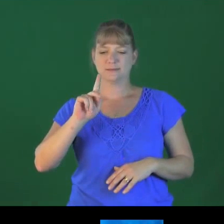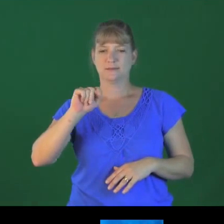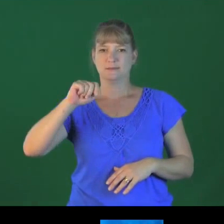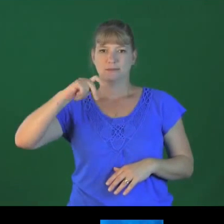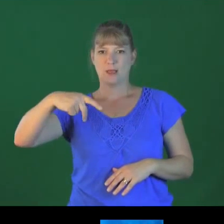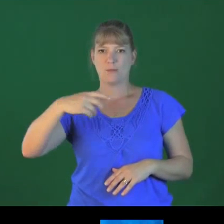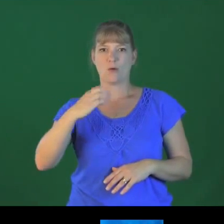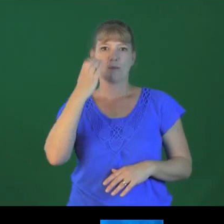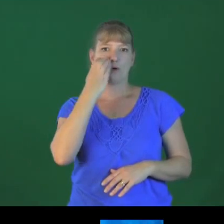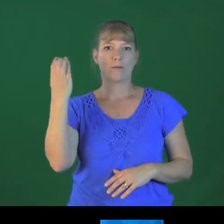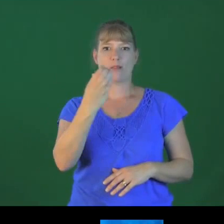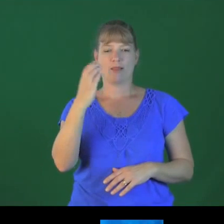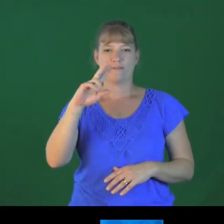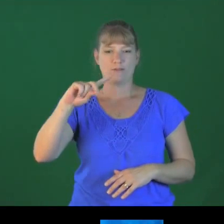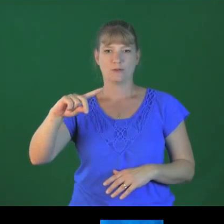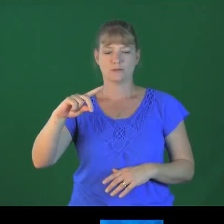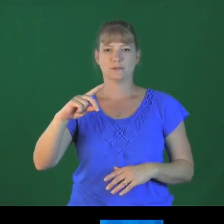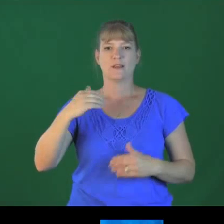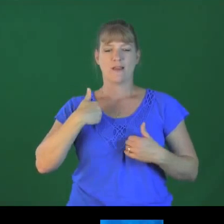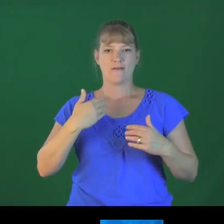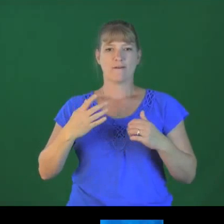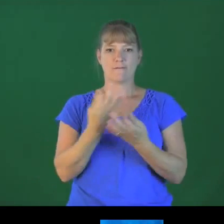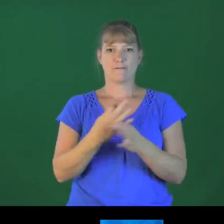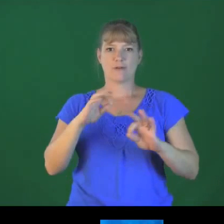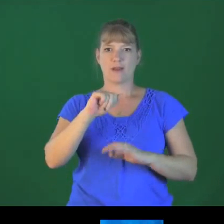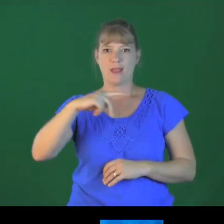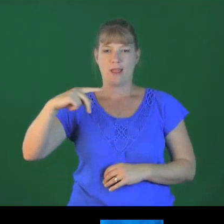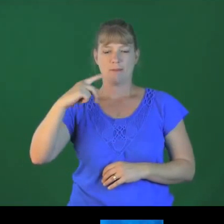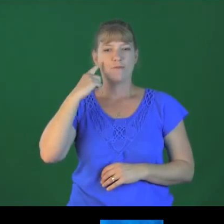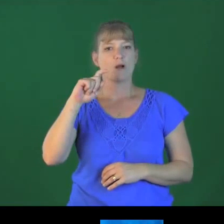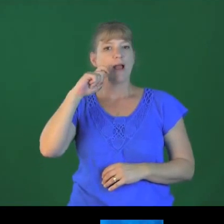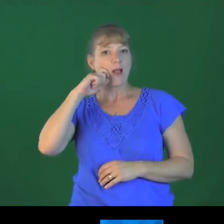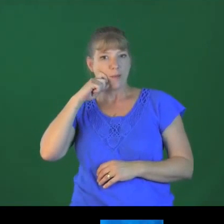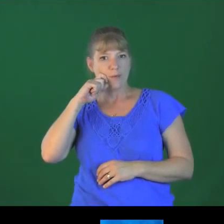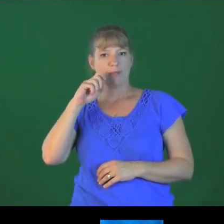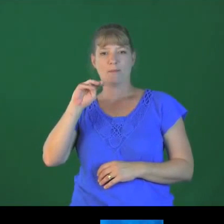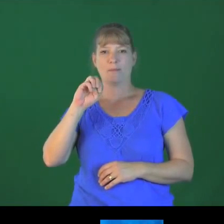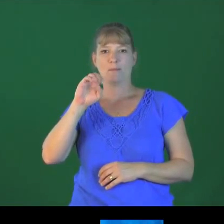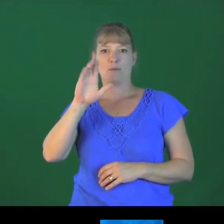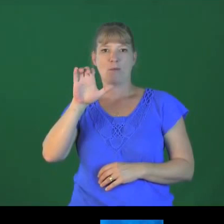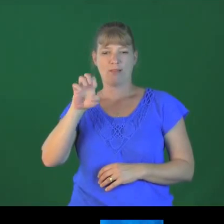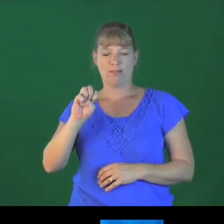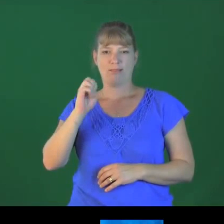They have a free download for Apple mobile devices.